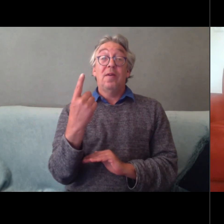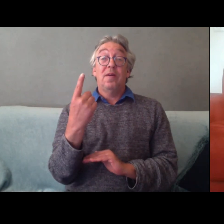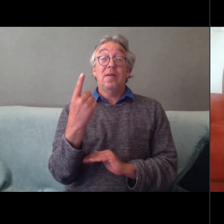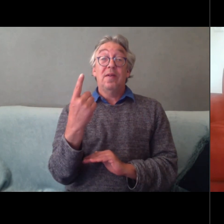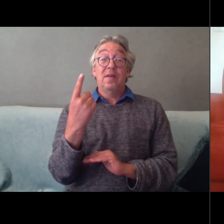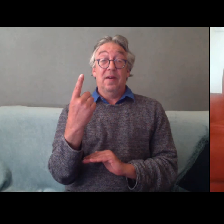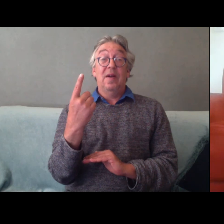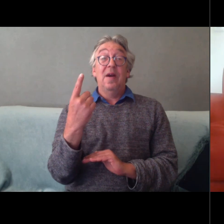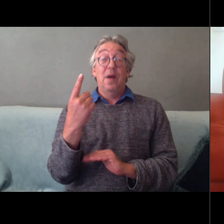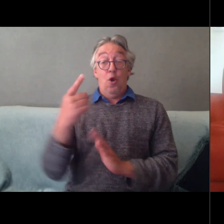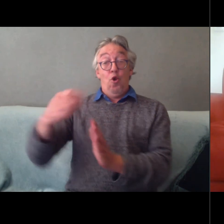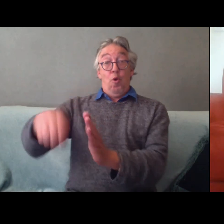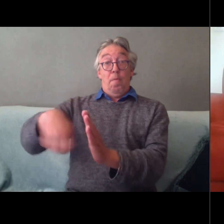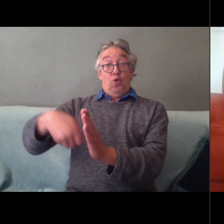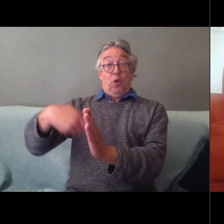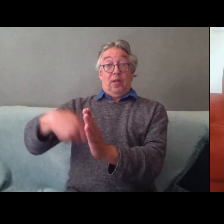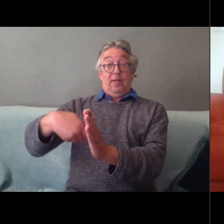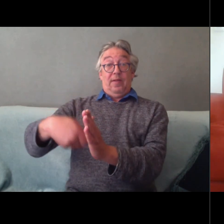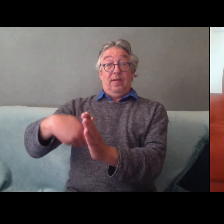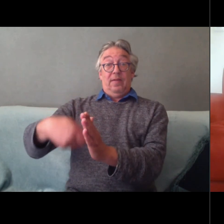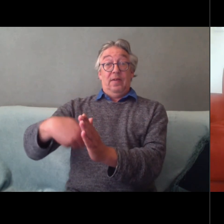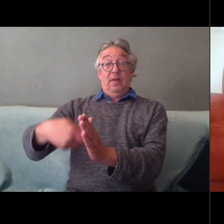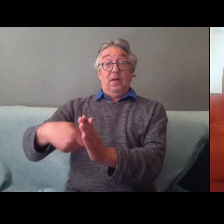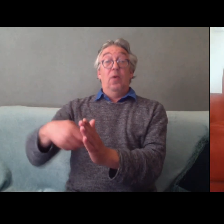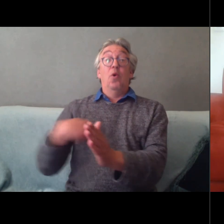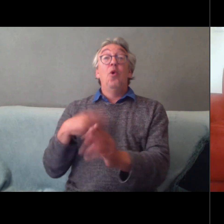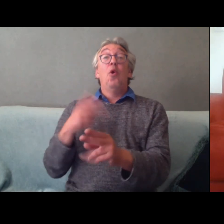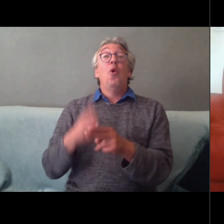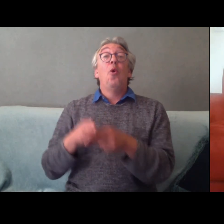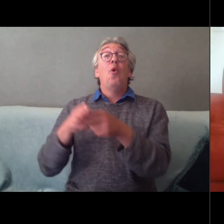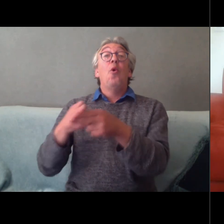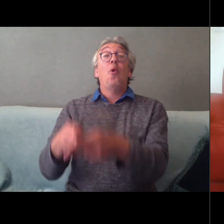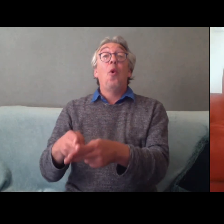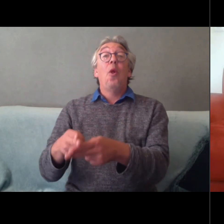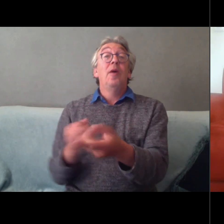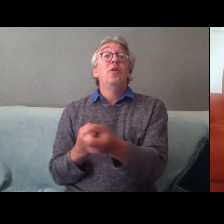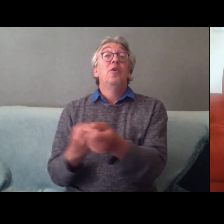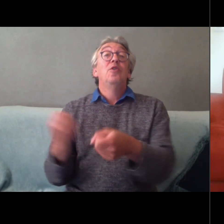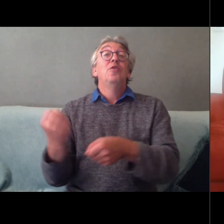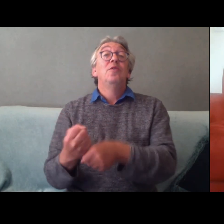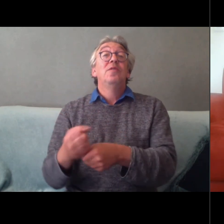I think this could be very interesting for volunteers